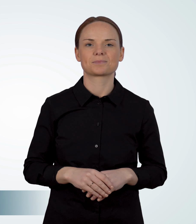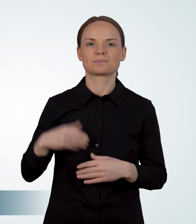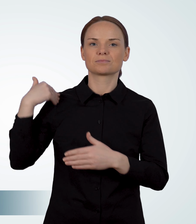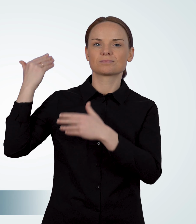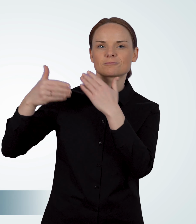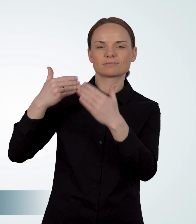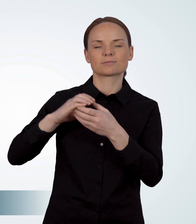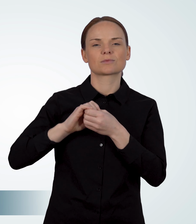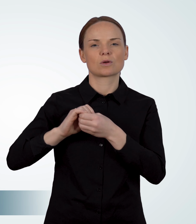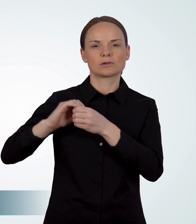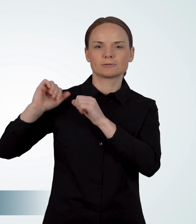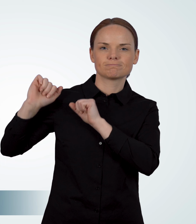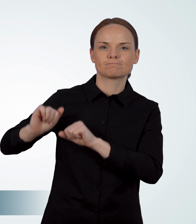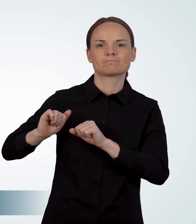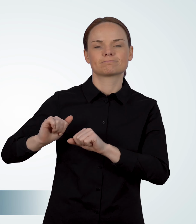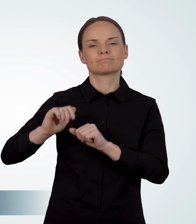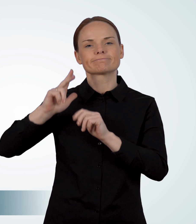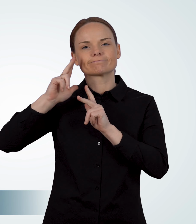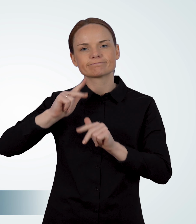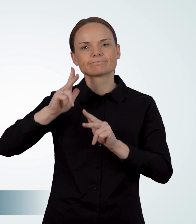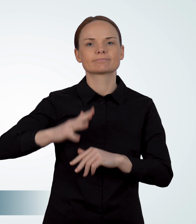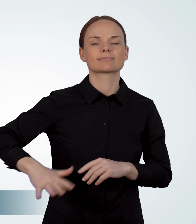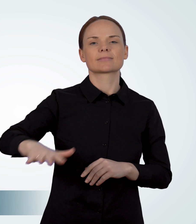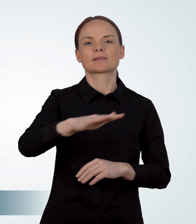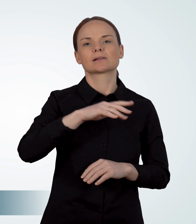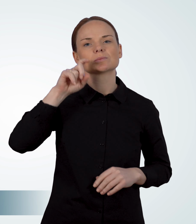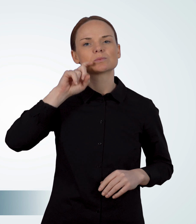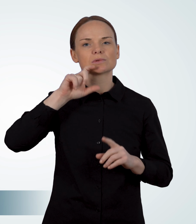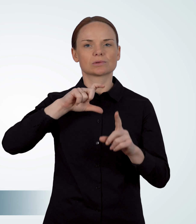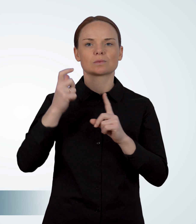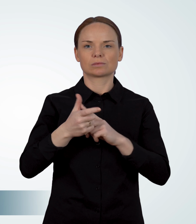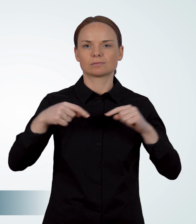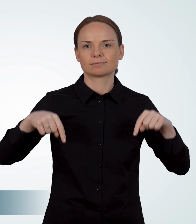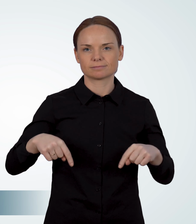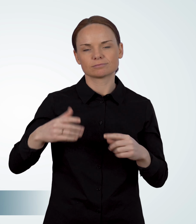who are the Traditional Owners and Custodians of the land and waters and of the oldest continuous living culture on Earth.